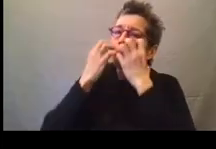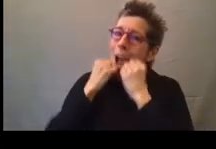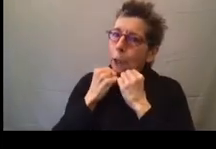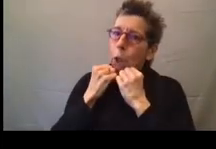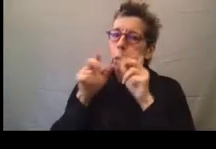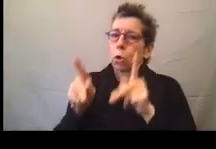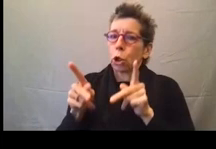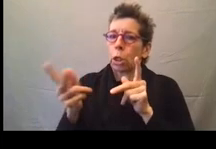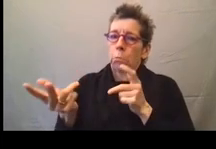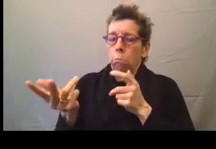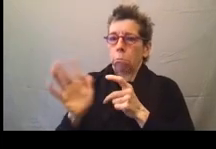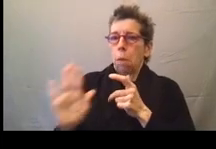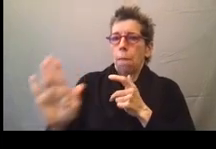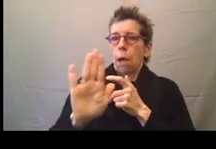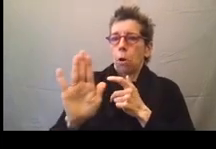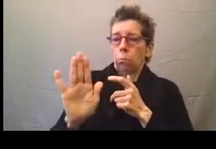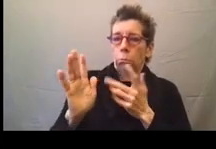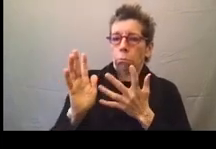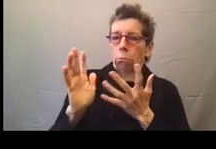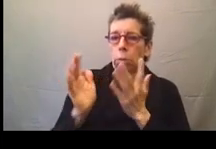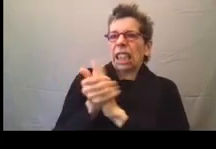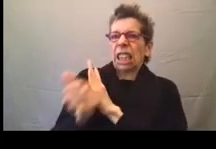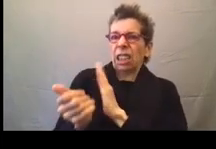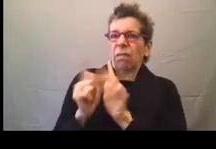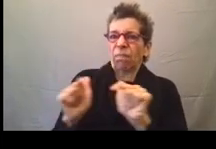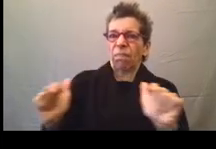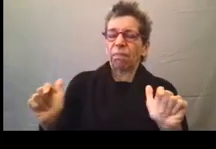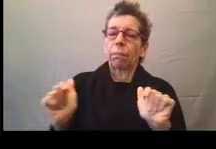Finally not finally when thinking about the new tools being used in the employment and